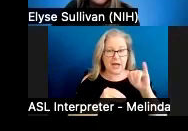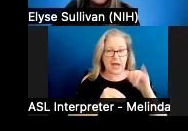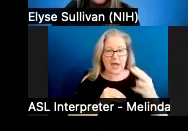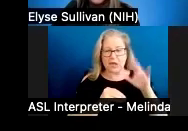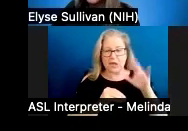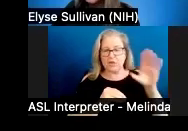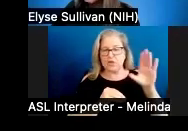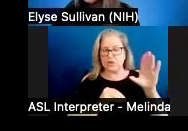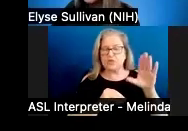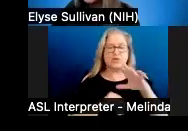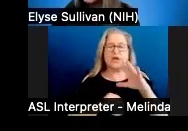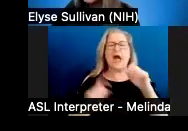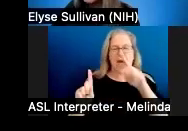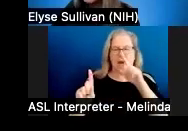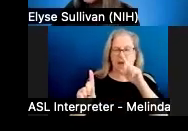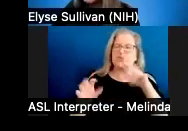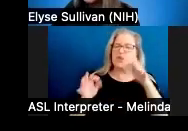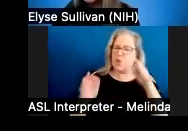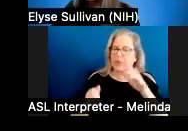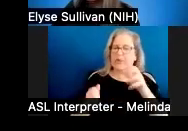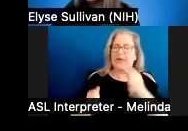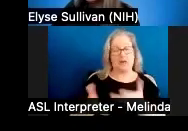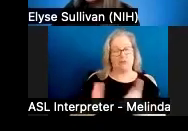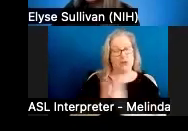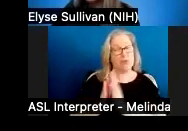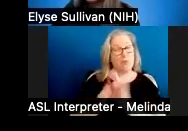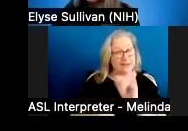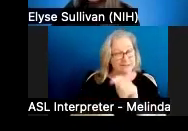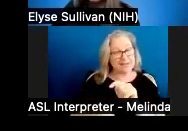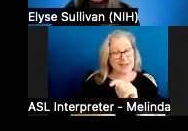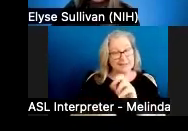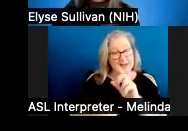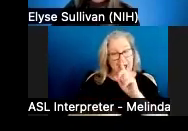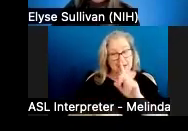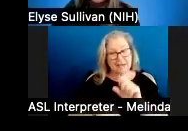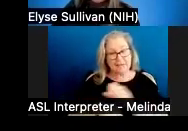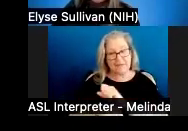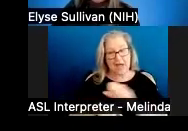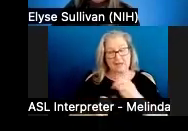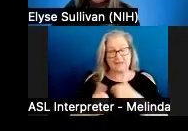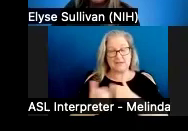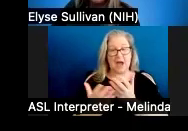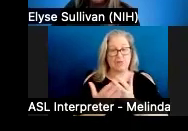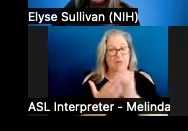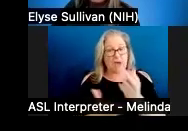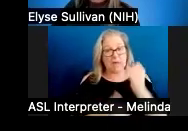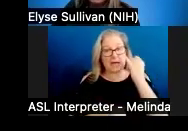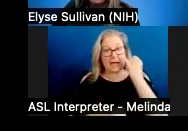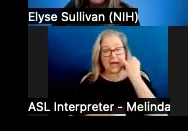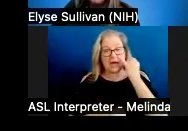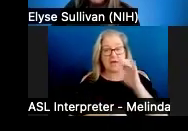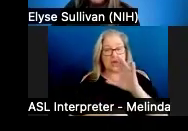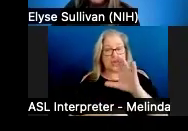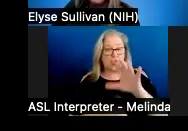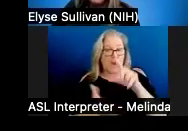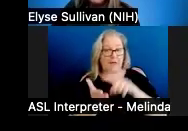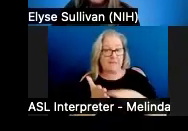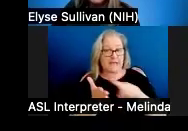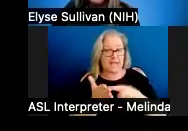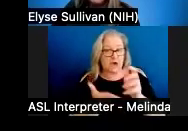Crystal Wolfrey: Absolutely can request it, and in fact I recommend that if your investigator salary exceeds the NIH